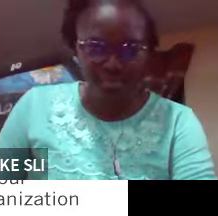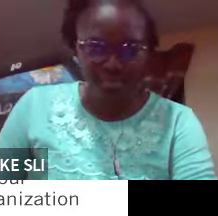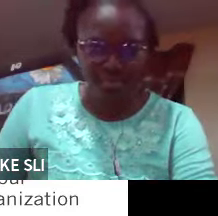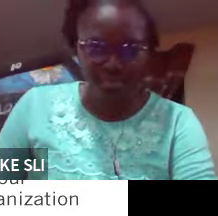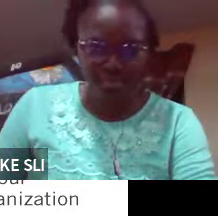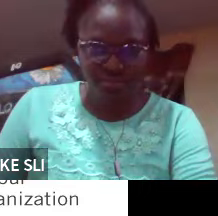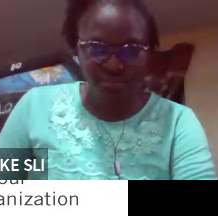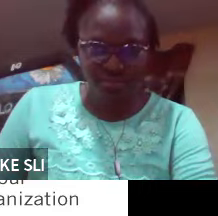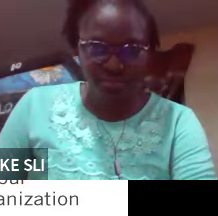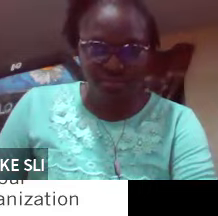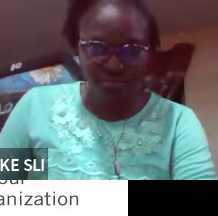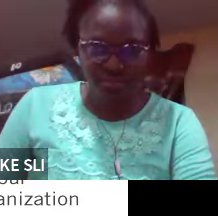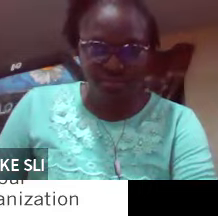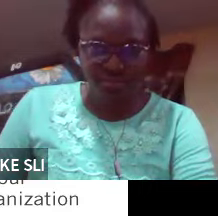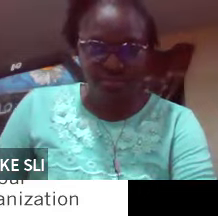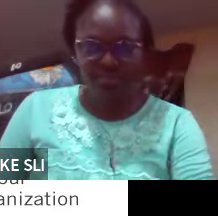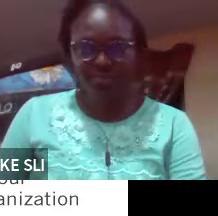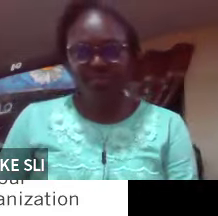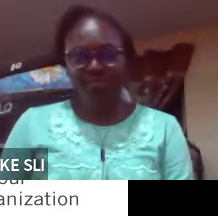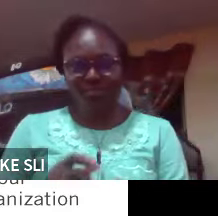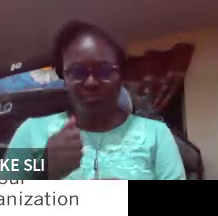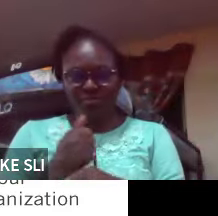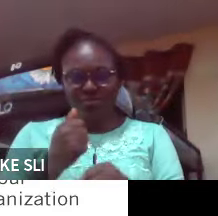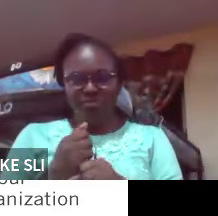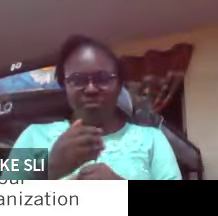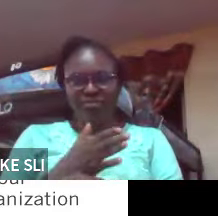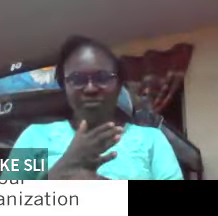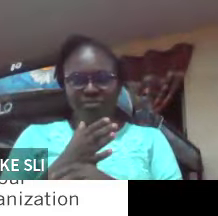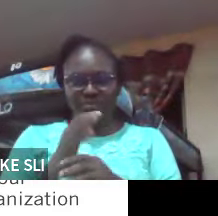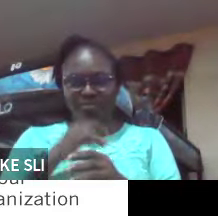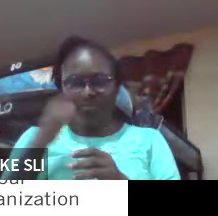Ima Chima: Can I also make a suggestion cause? I I think